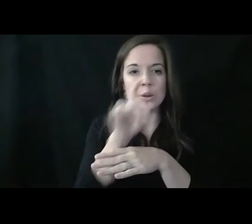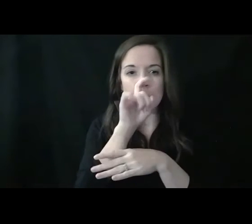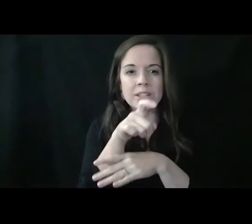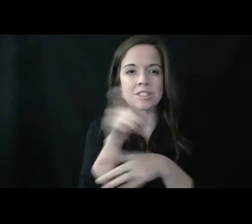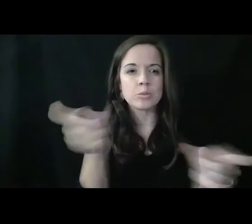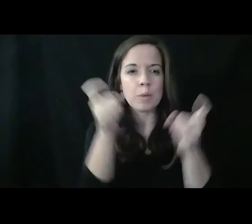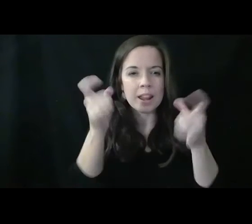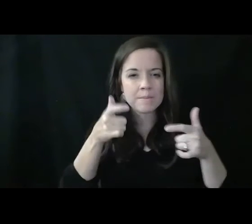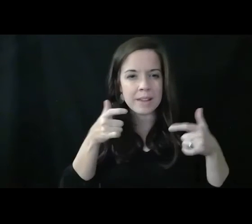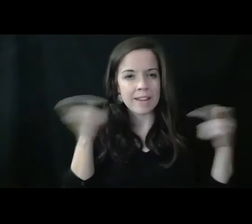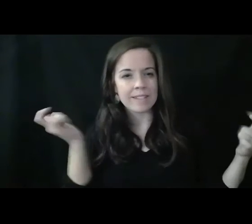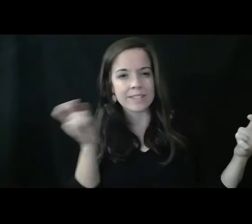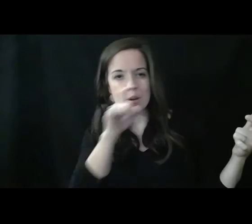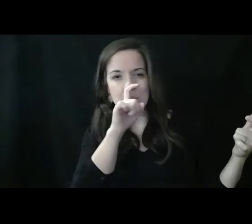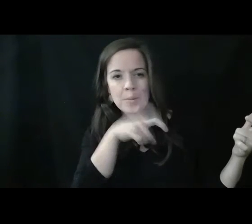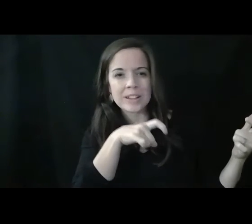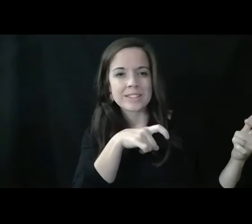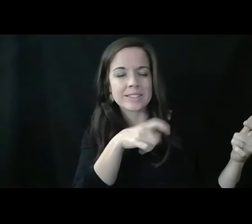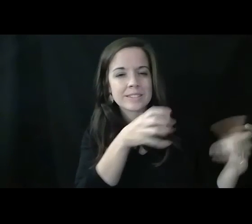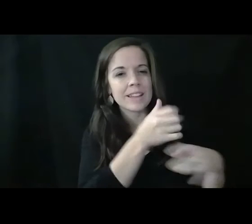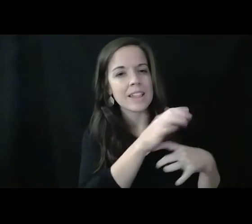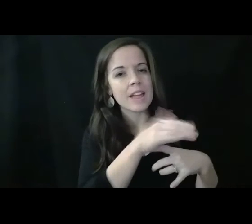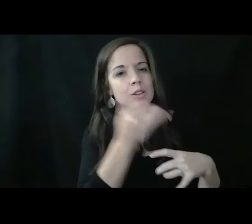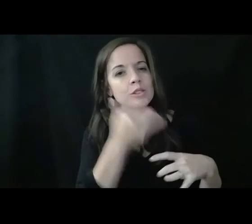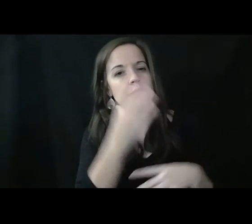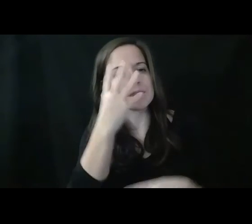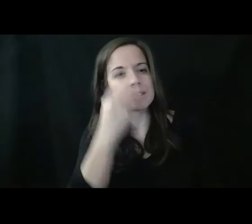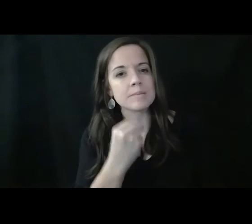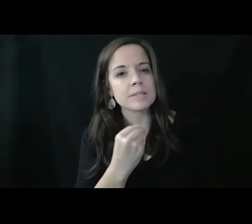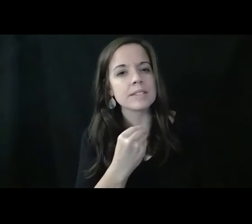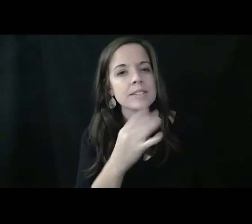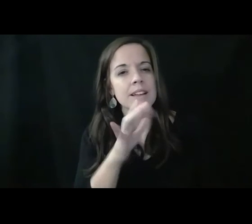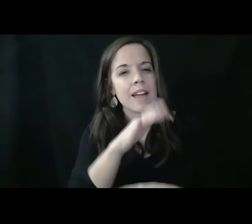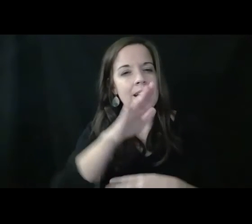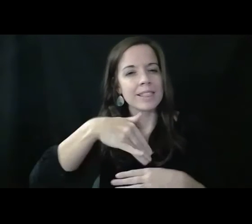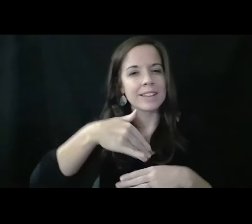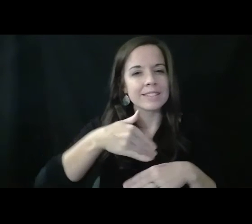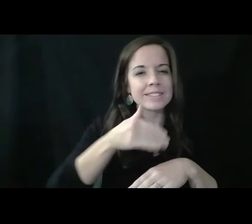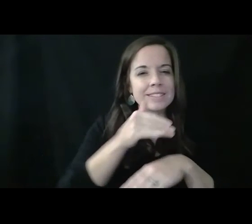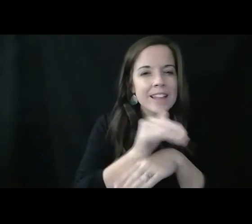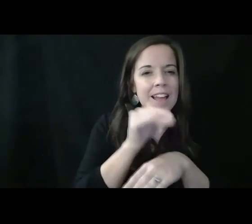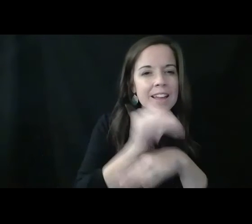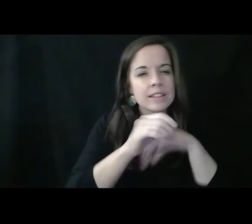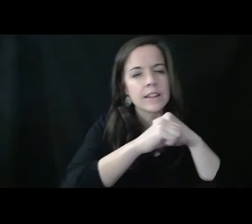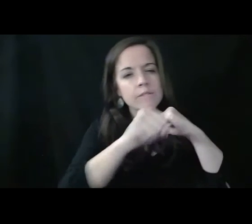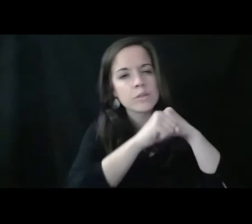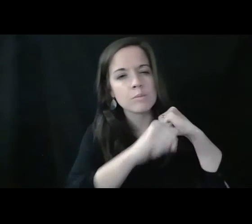witches getting that good sleep that late-night-infomercial sleep